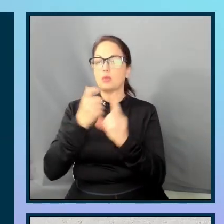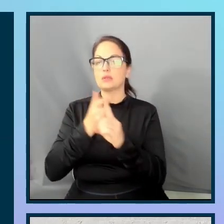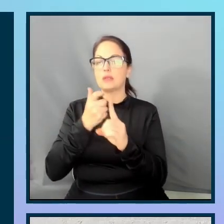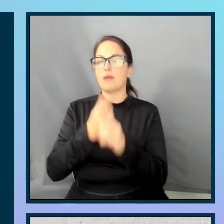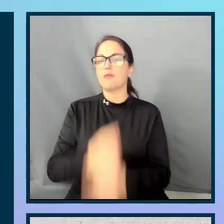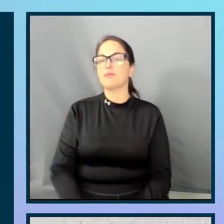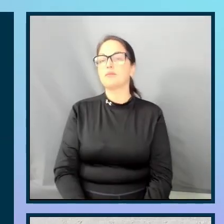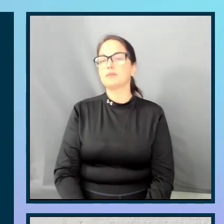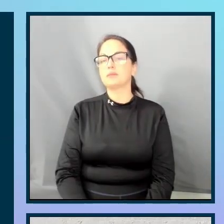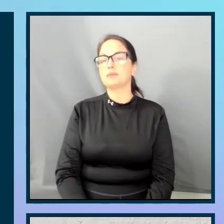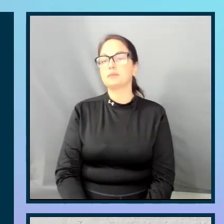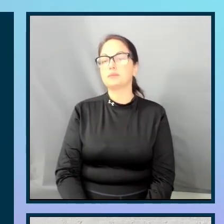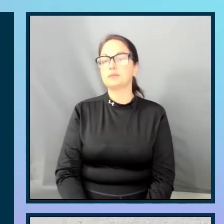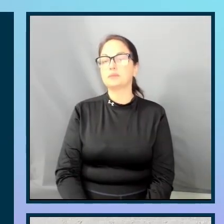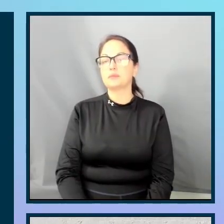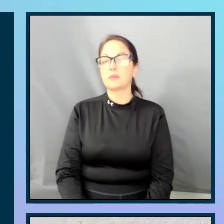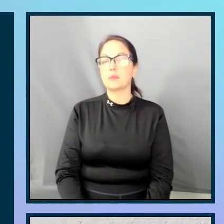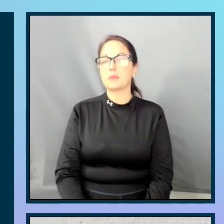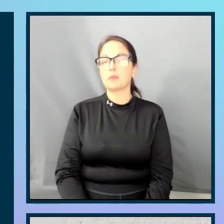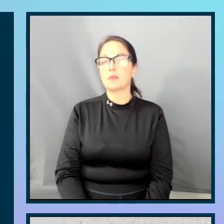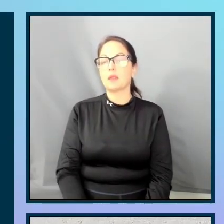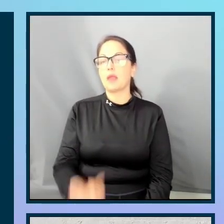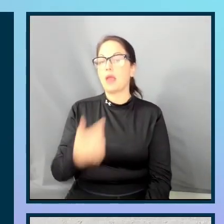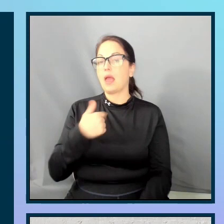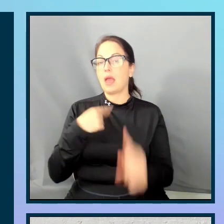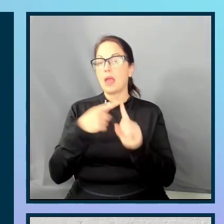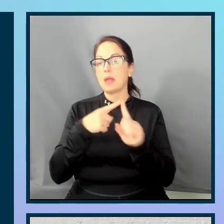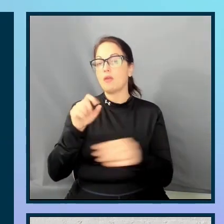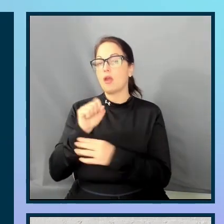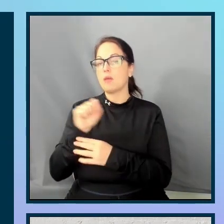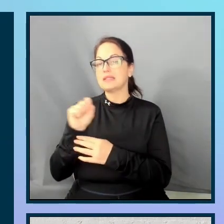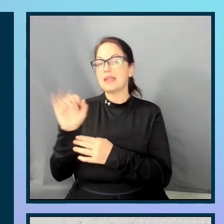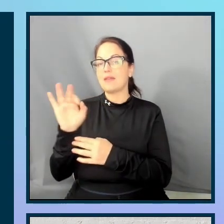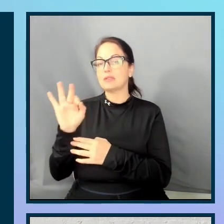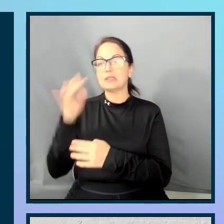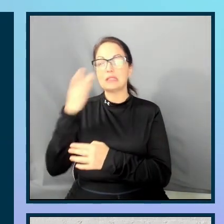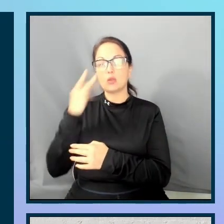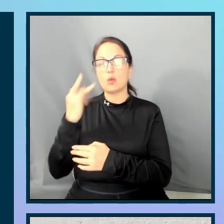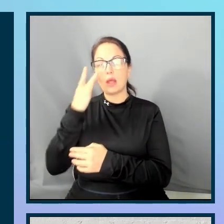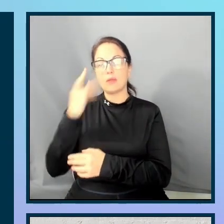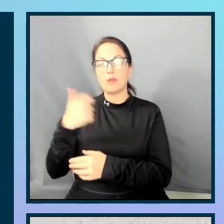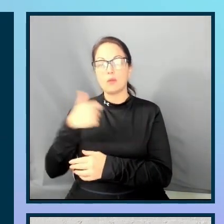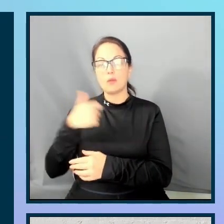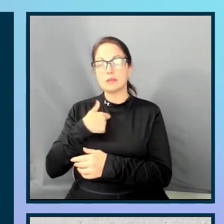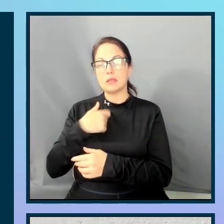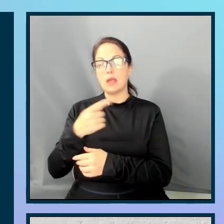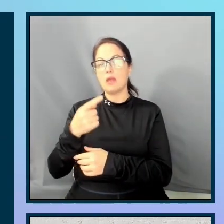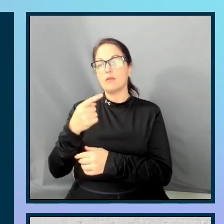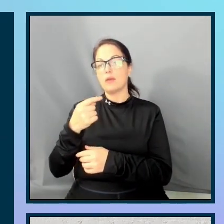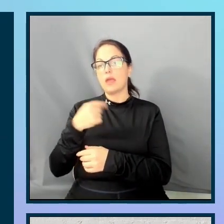For me, I am tuning in from San Francisco, California, and what's not on my profile is that